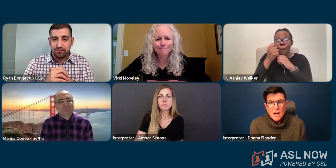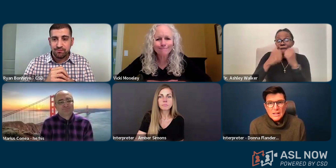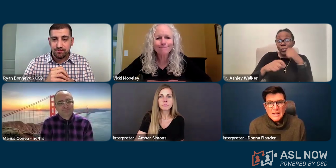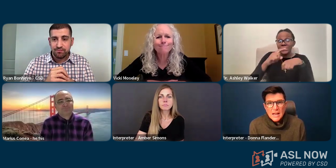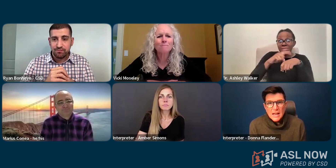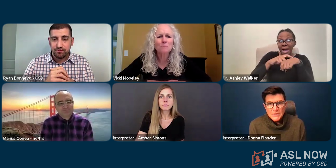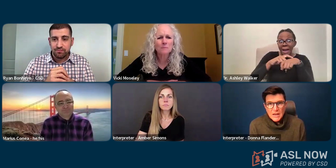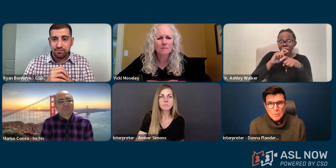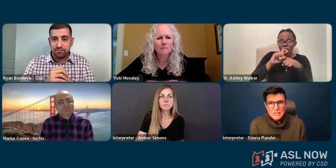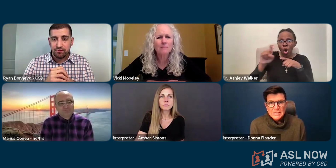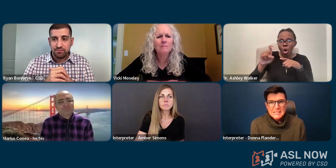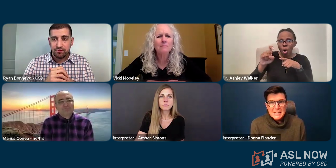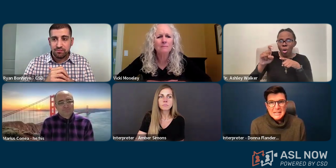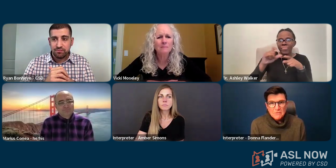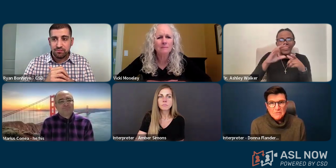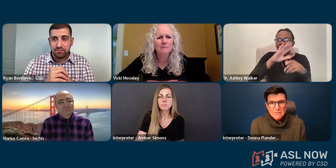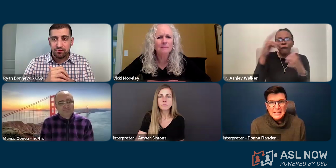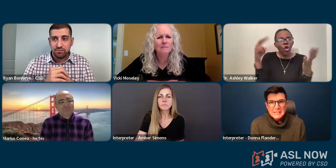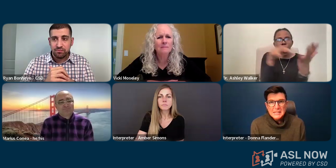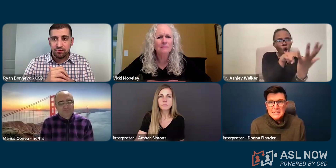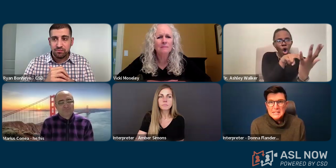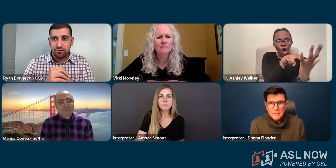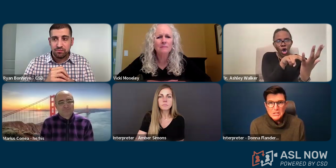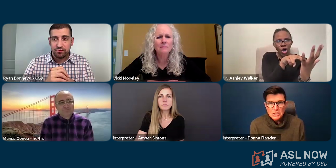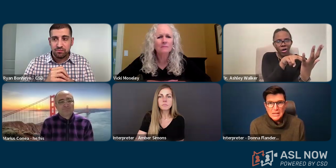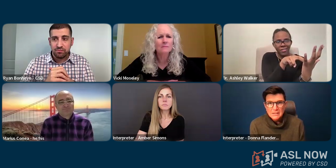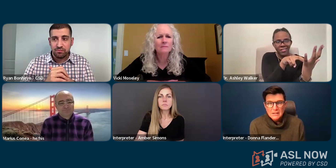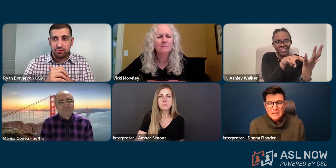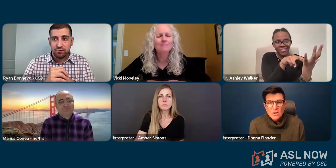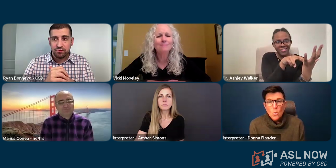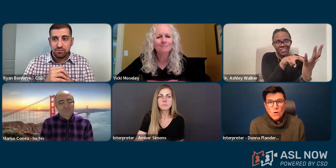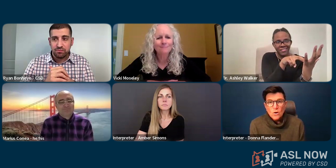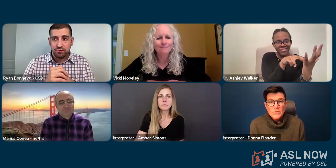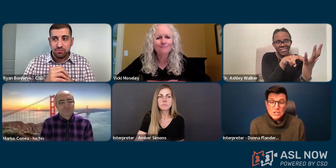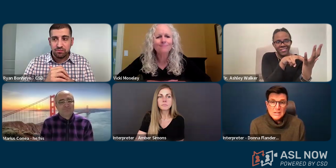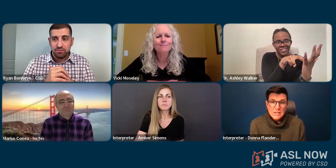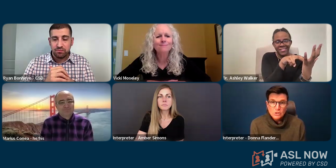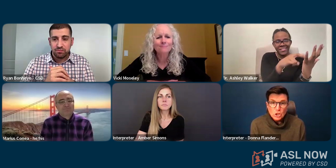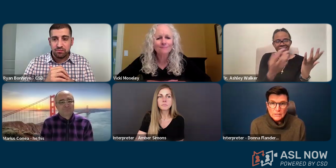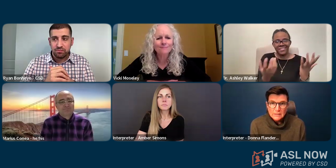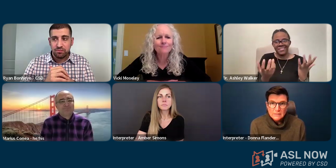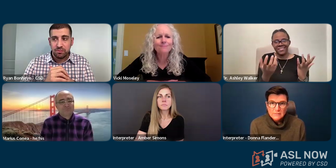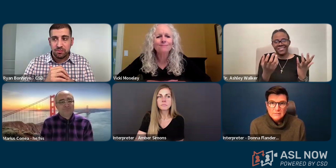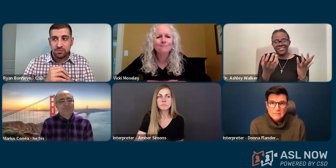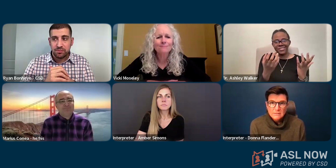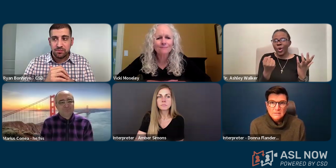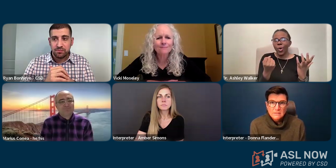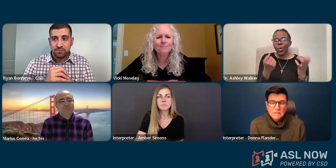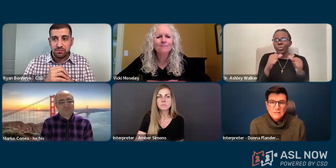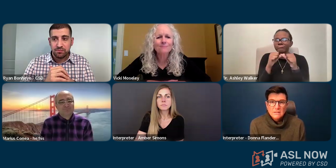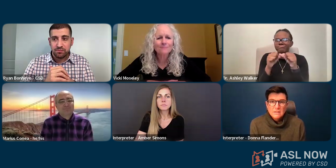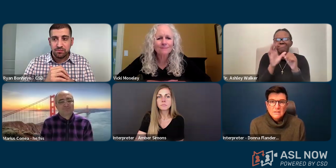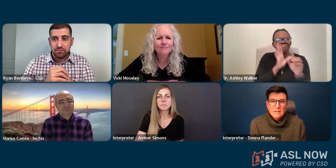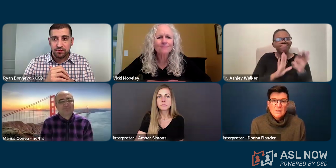It's not evident that that person is deaf, that is hidden information or they just never look.